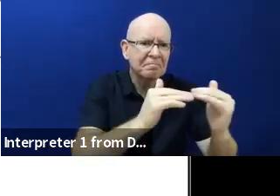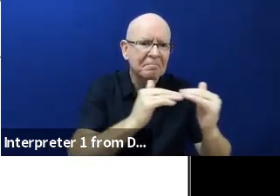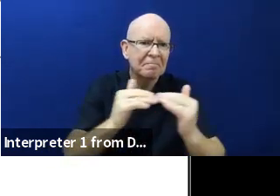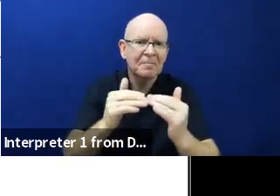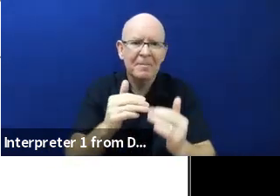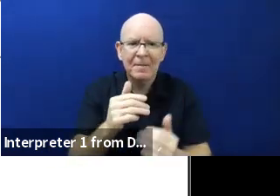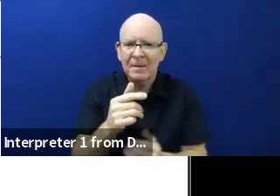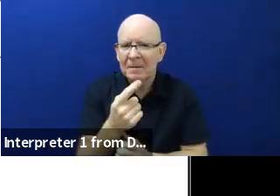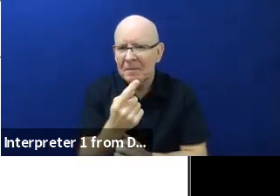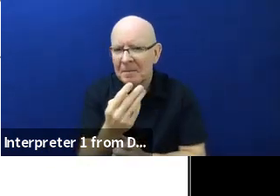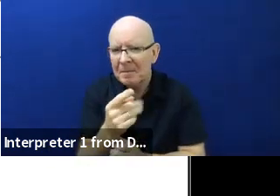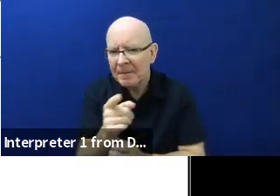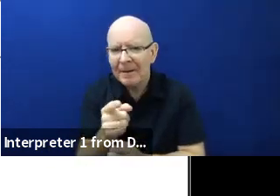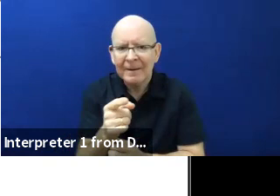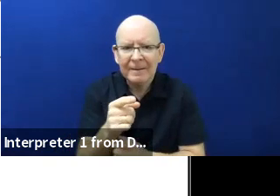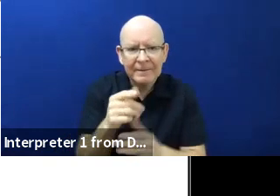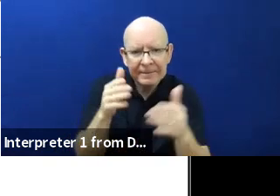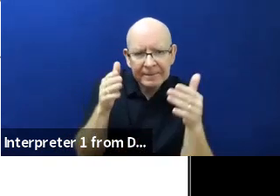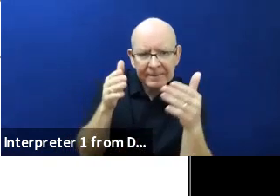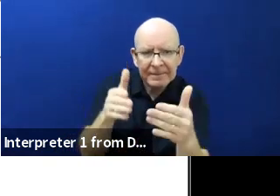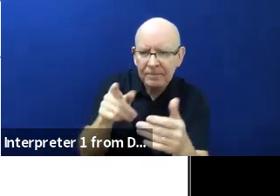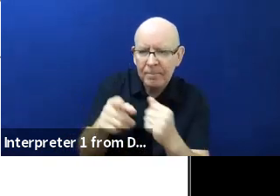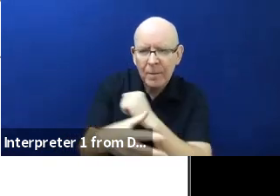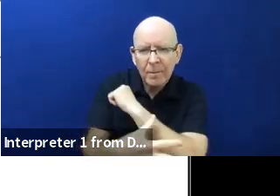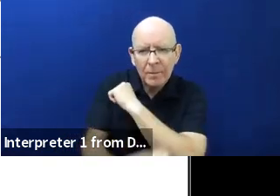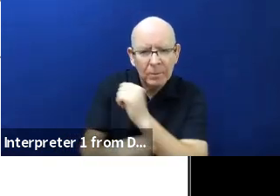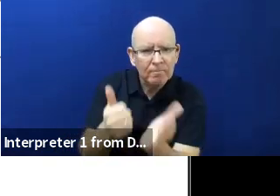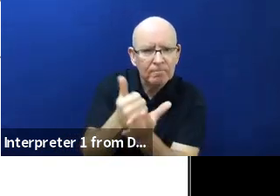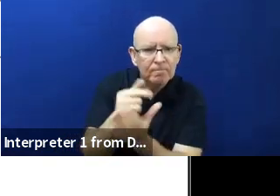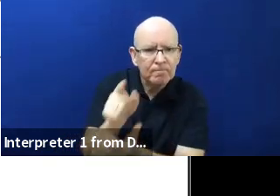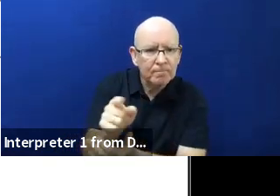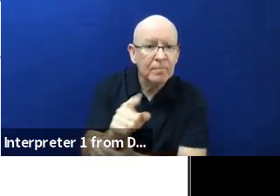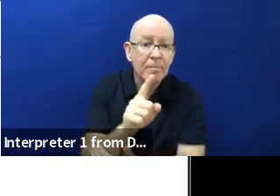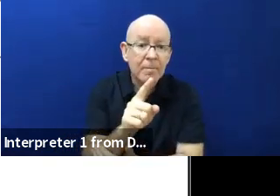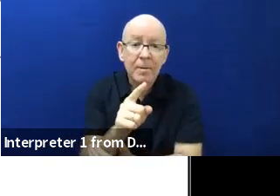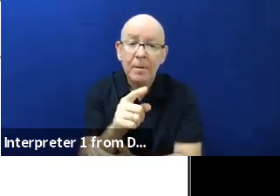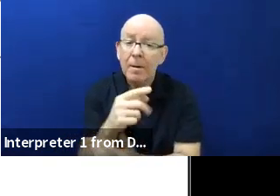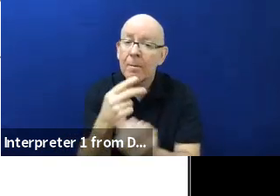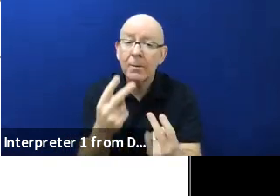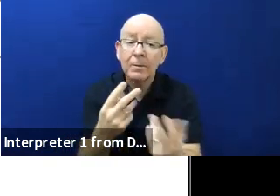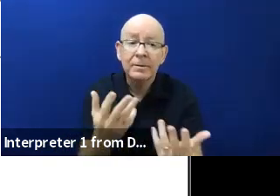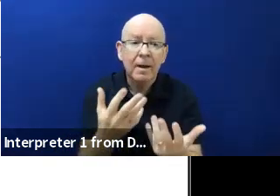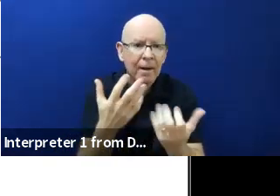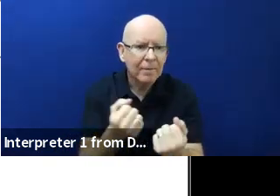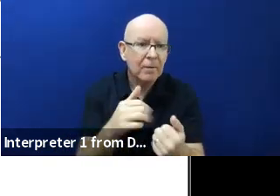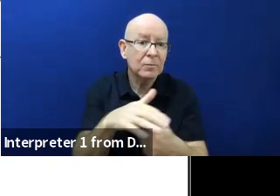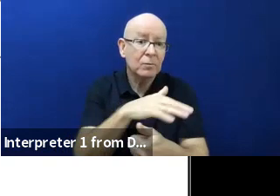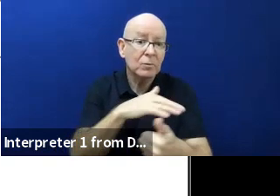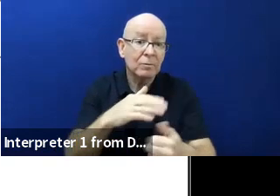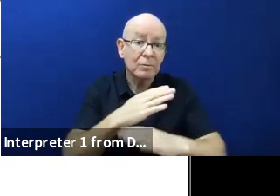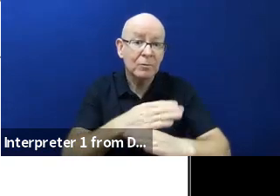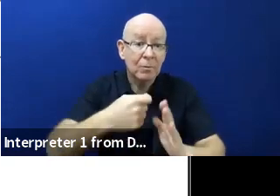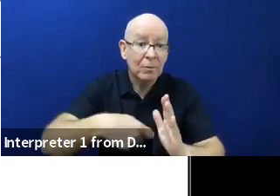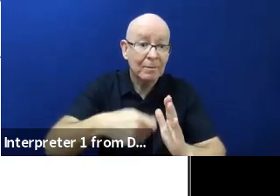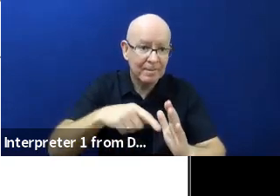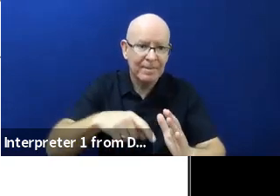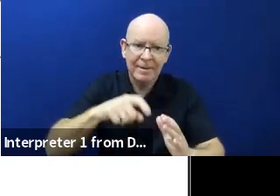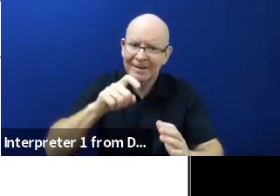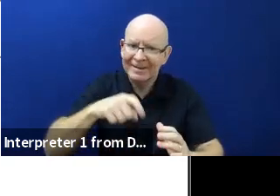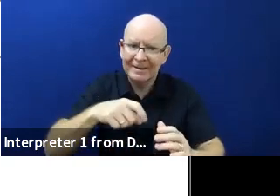need a personal assistant, however, we only 1417 personal assistants or PAs nationwide